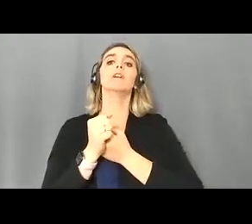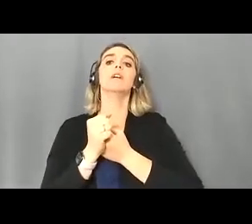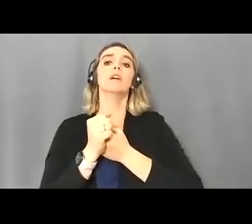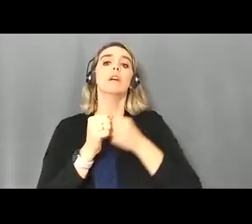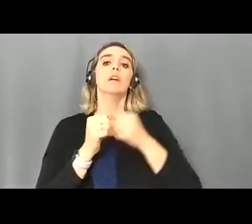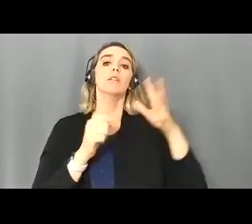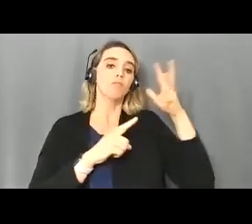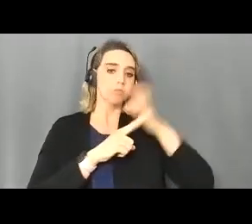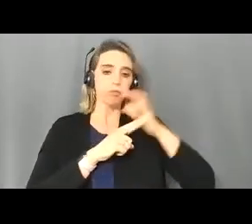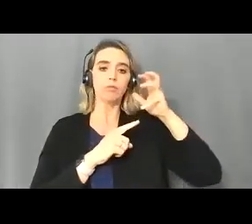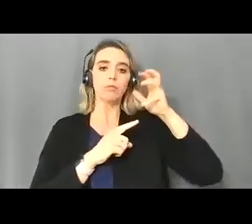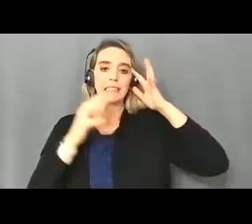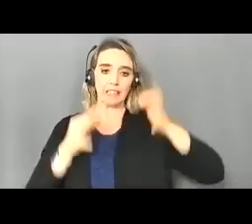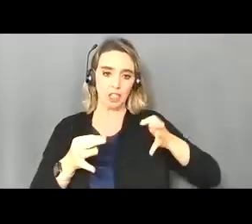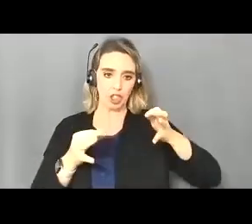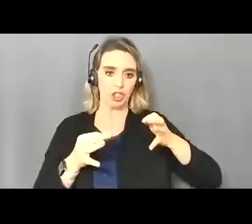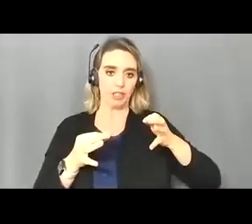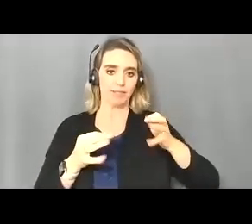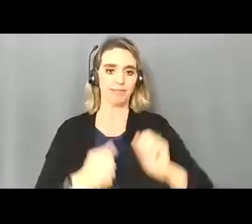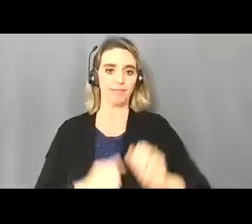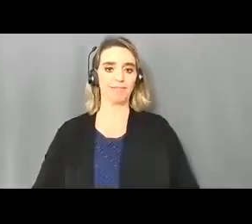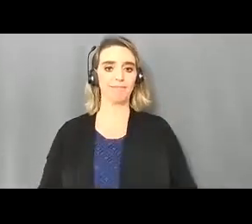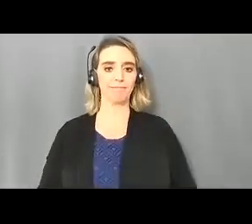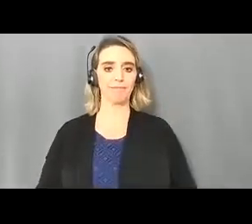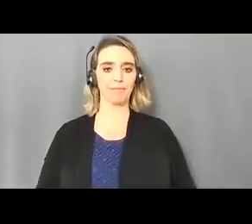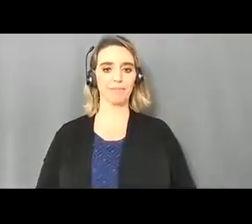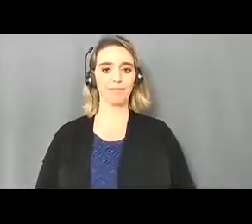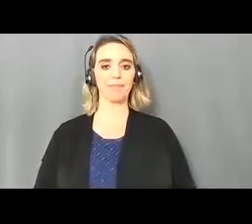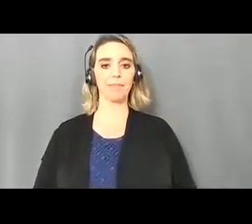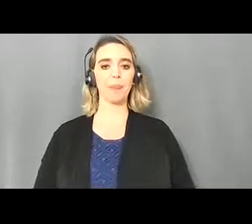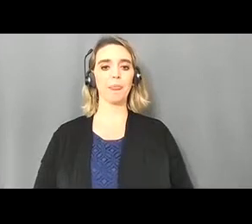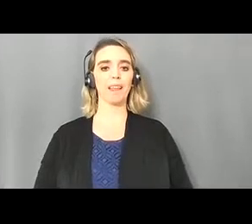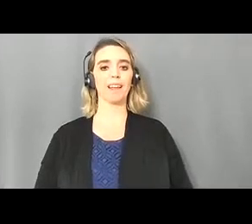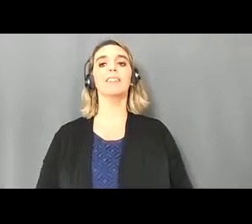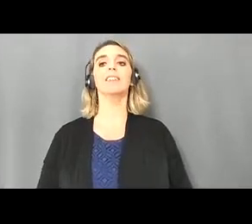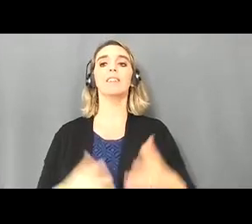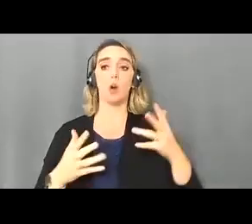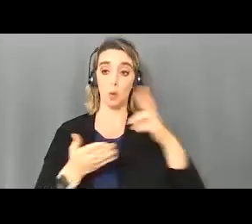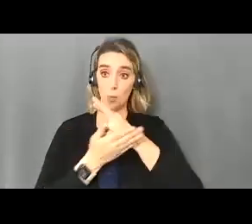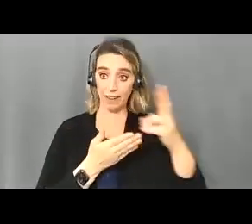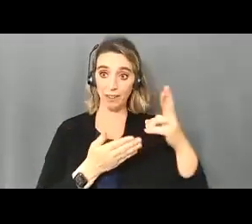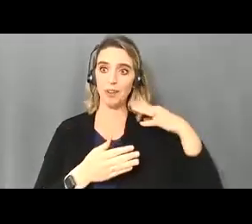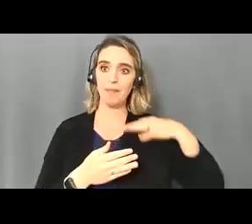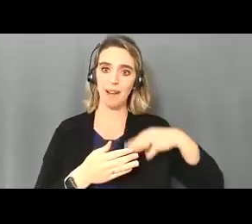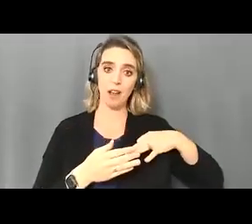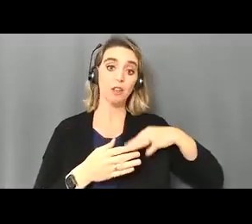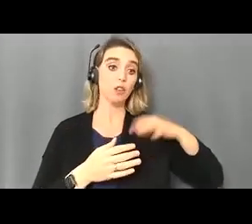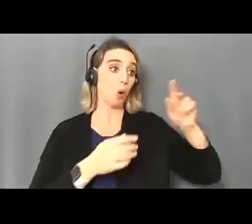So we're positioned as a human resource benefit. So employers come to us